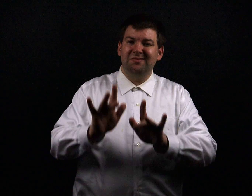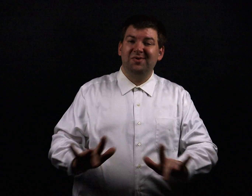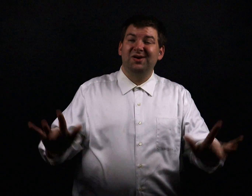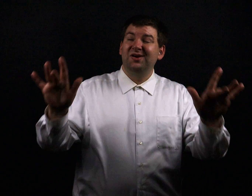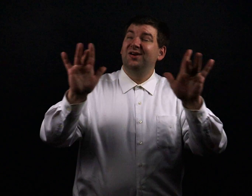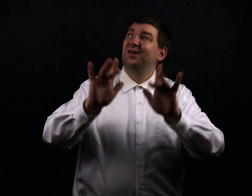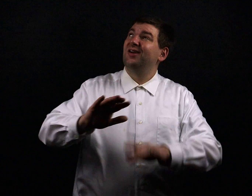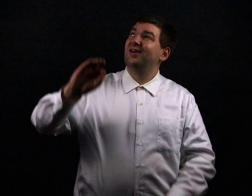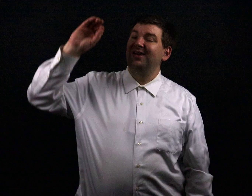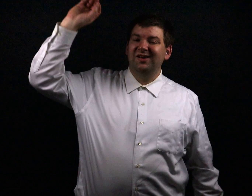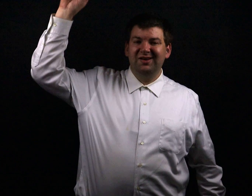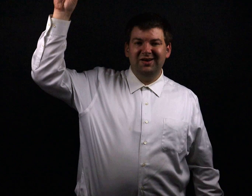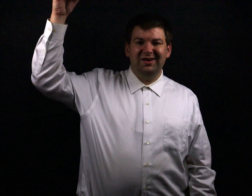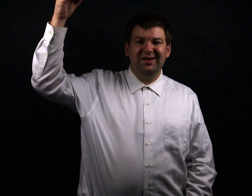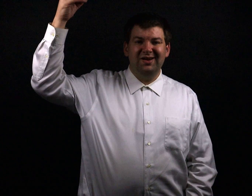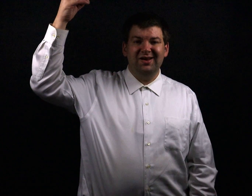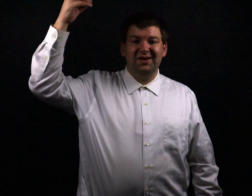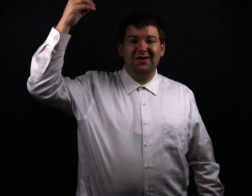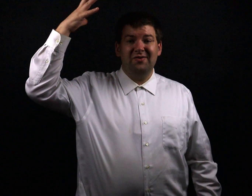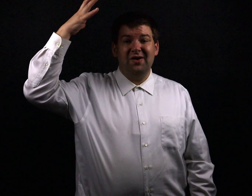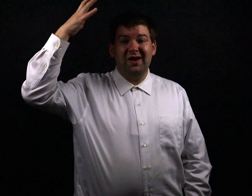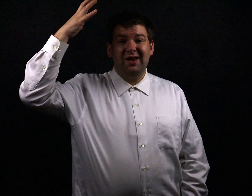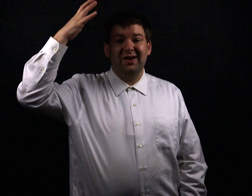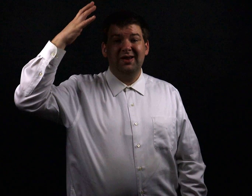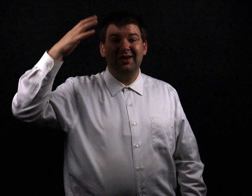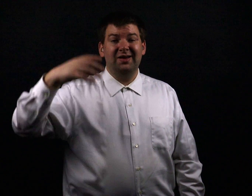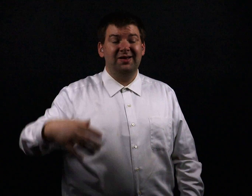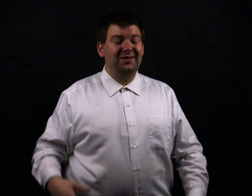but in mercy and in grace